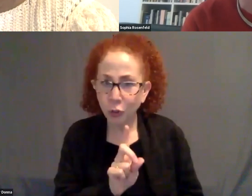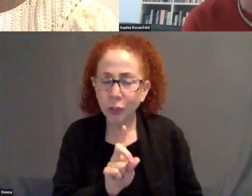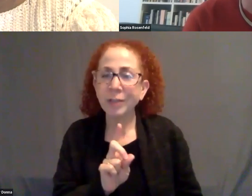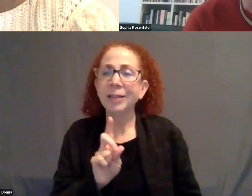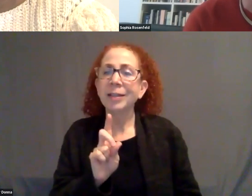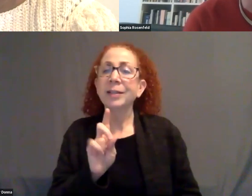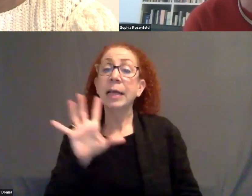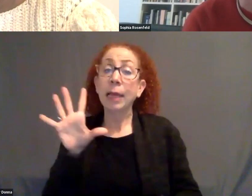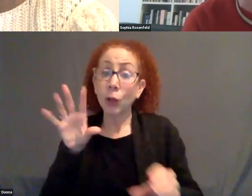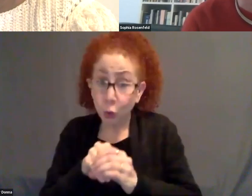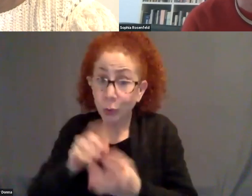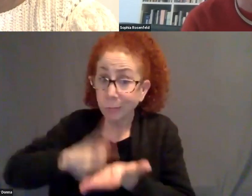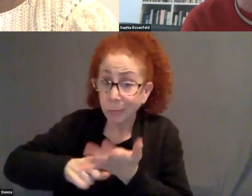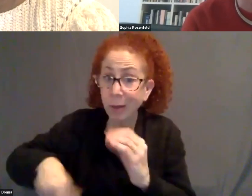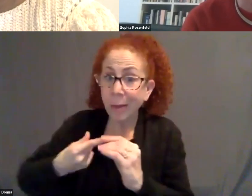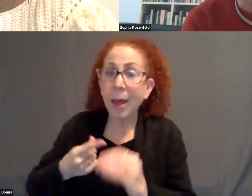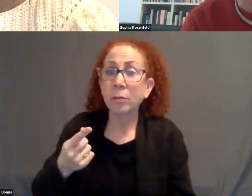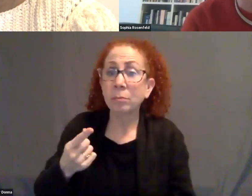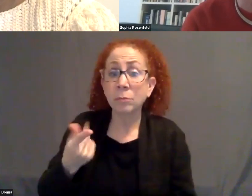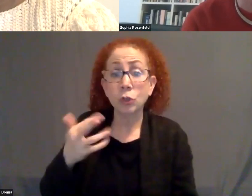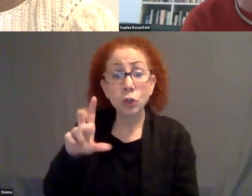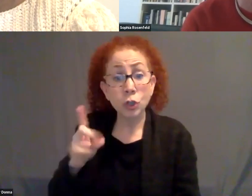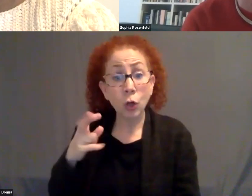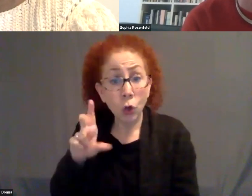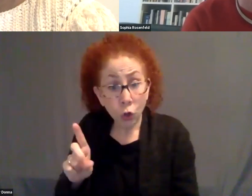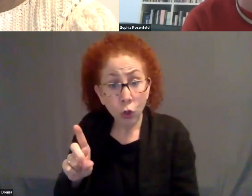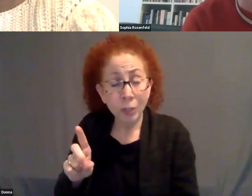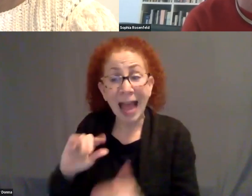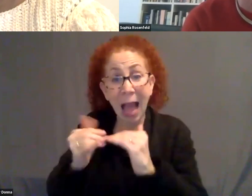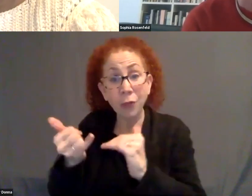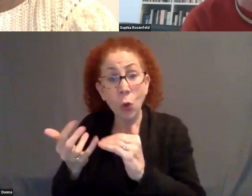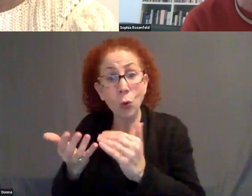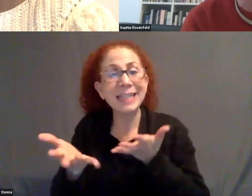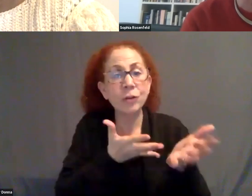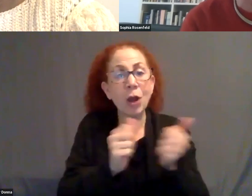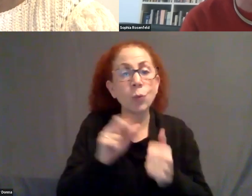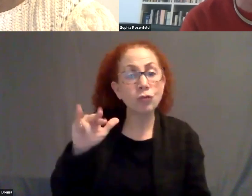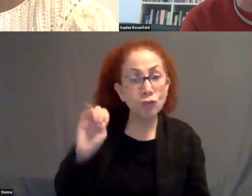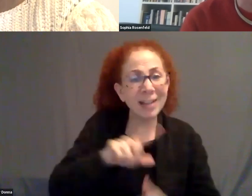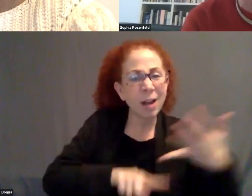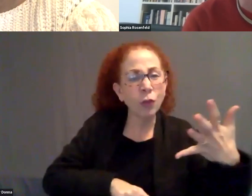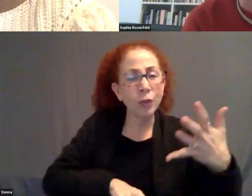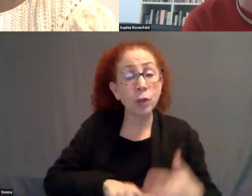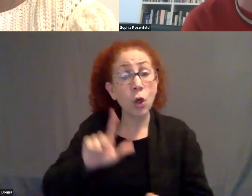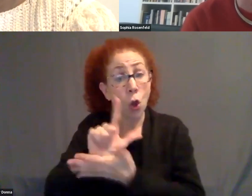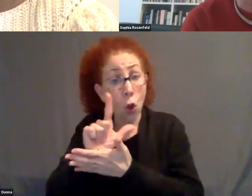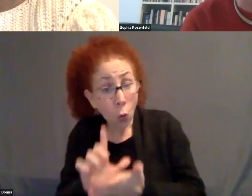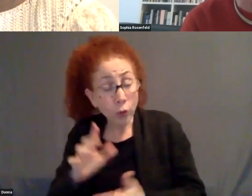including questions about how childhood matters interact with other matters like race. Should lawyers, philosophers, sociologists, also